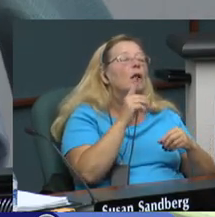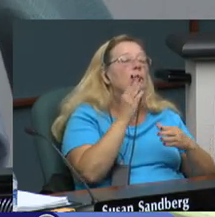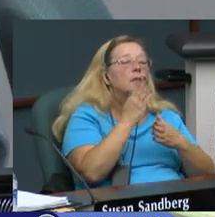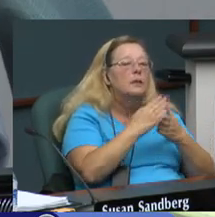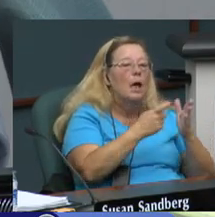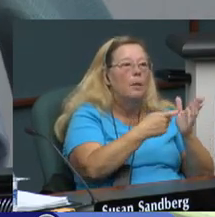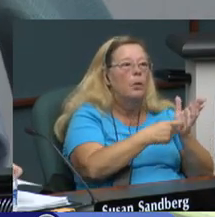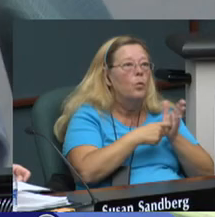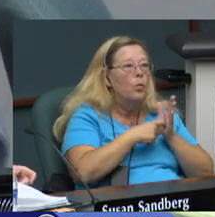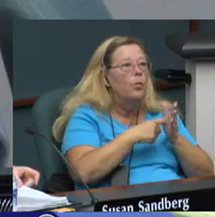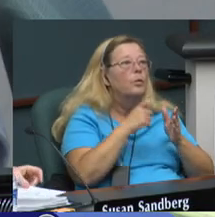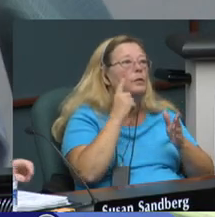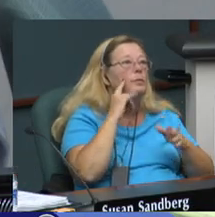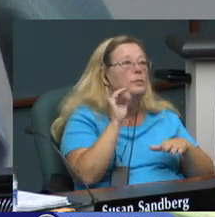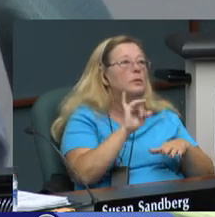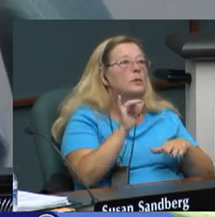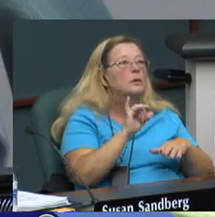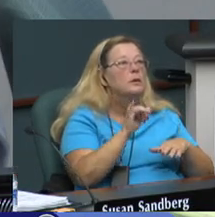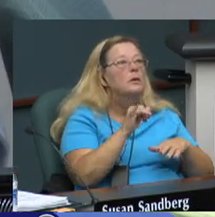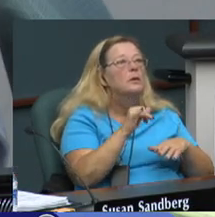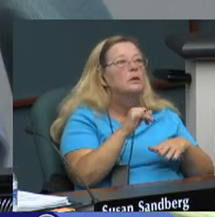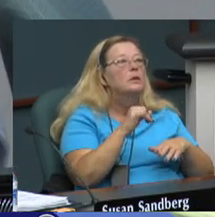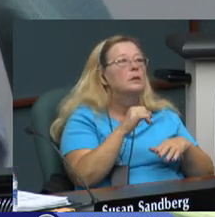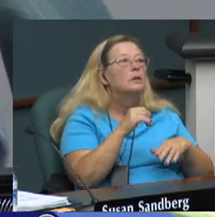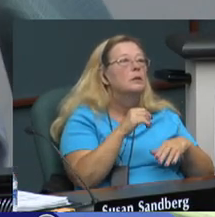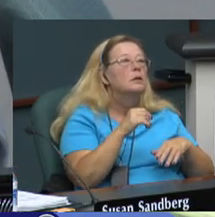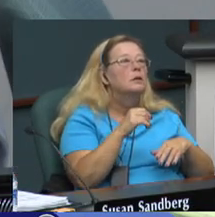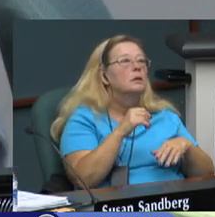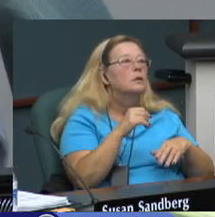required such as right away dedication and other things so there are standards